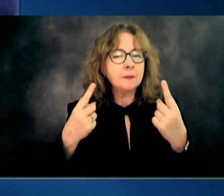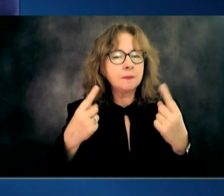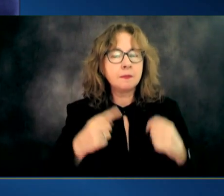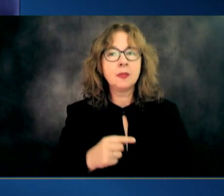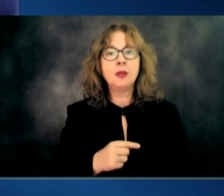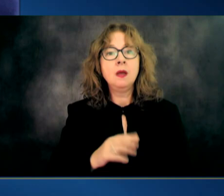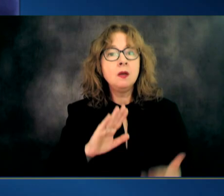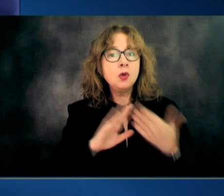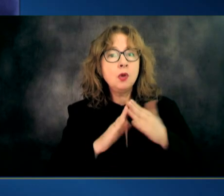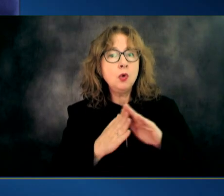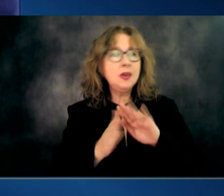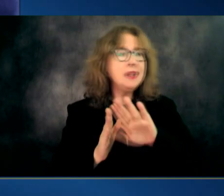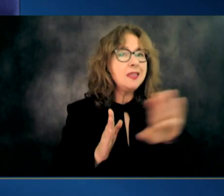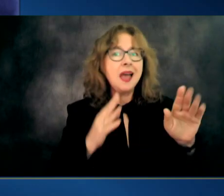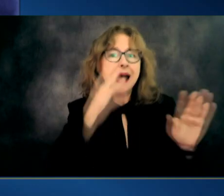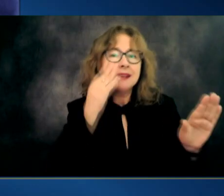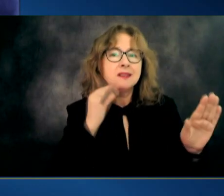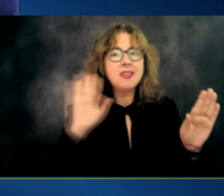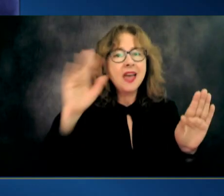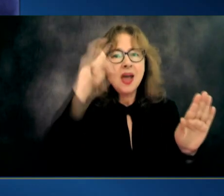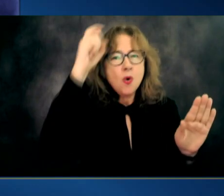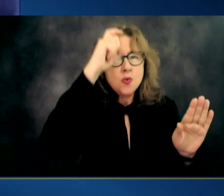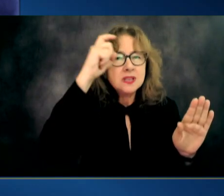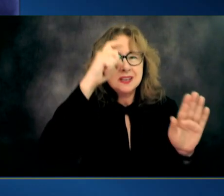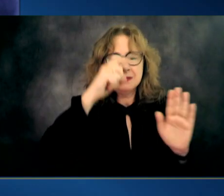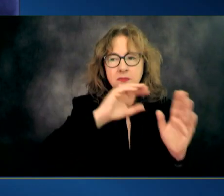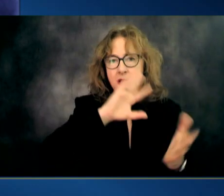make it mandatory. To make it required, and then also to ensure that there's proper and